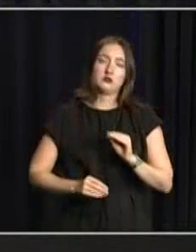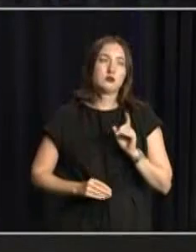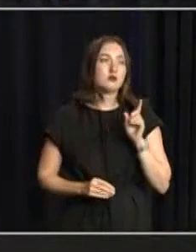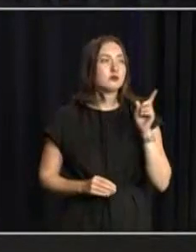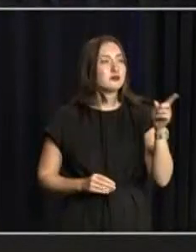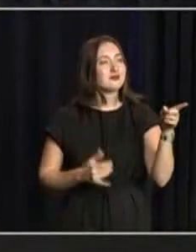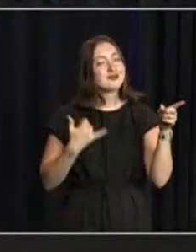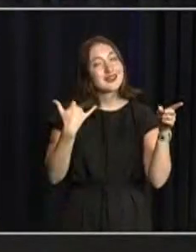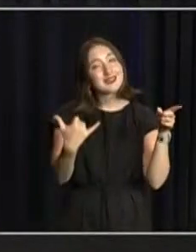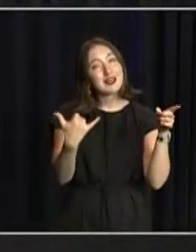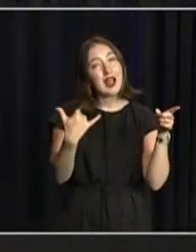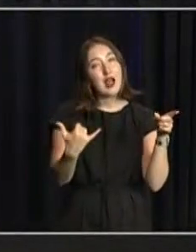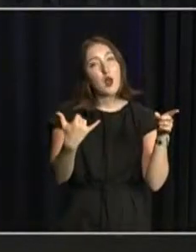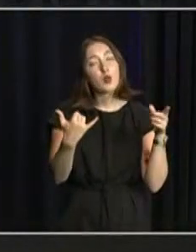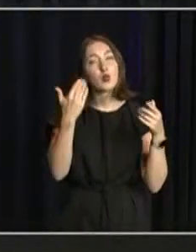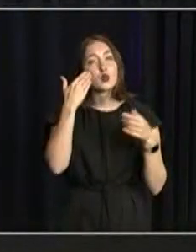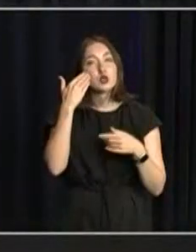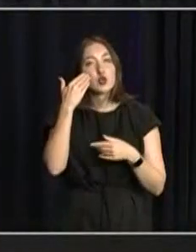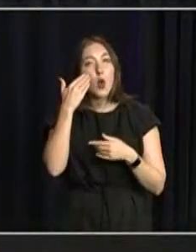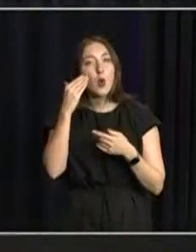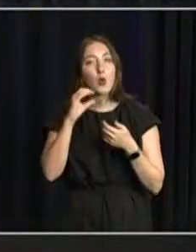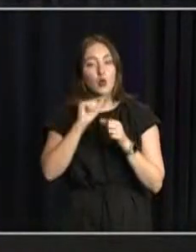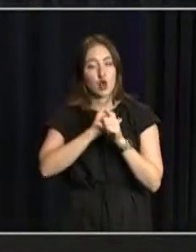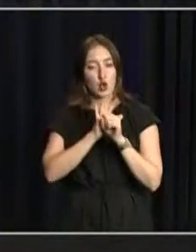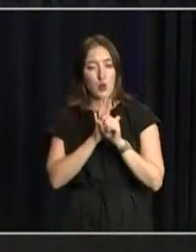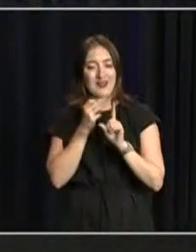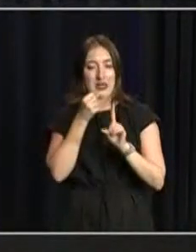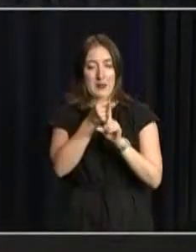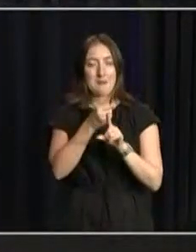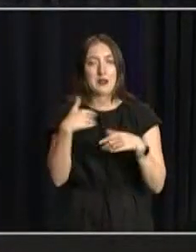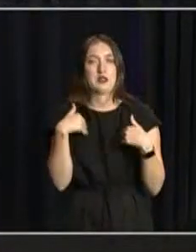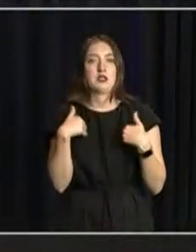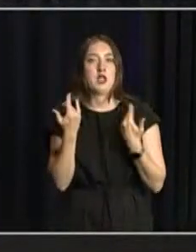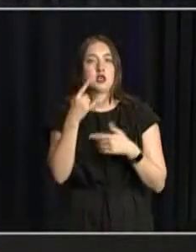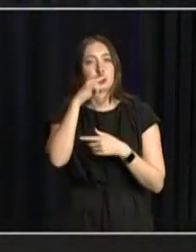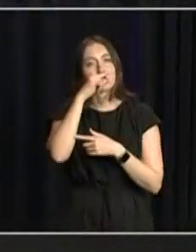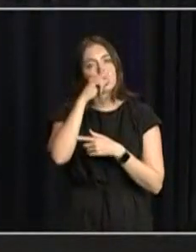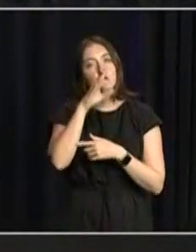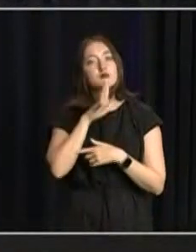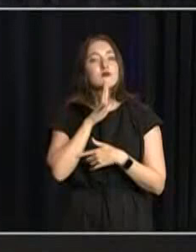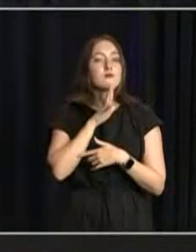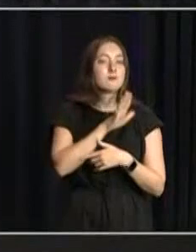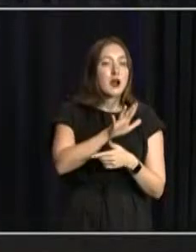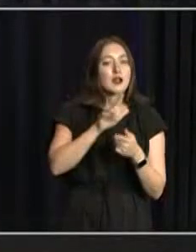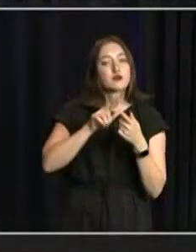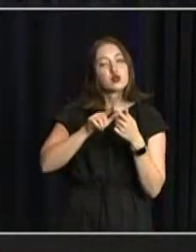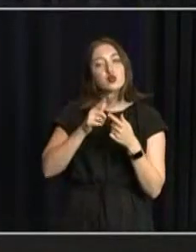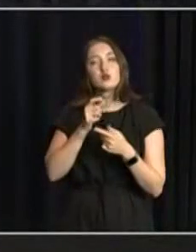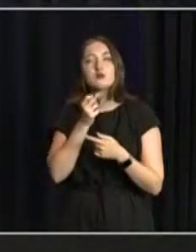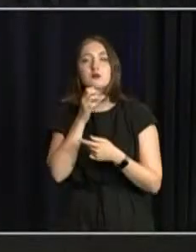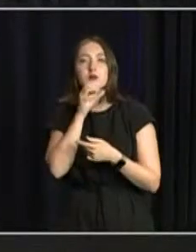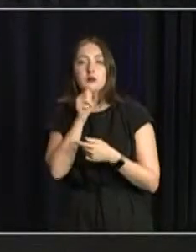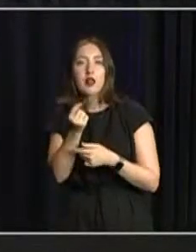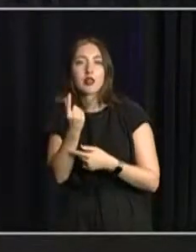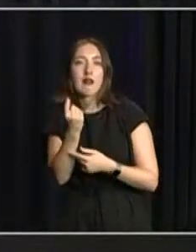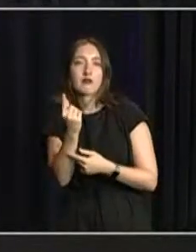how COVID impacts younger children and those in that age Group 5 to 11, that would be impacted by this if it's approved,